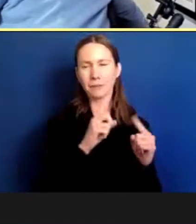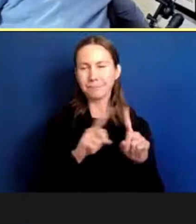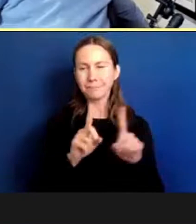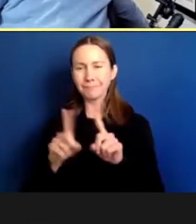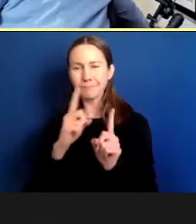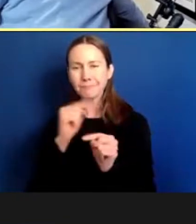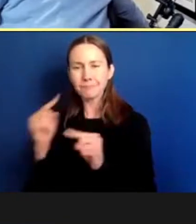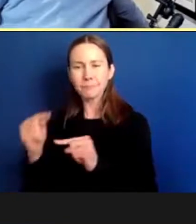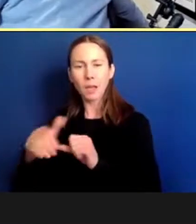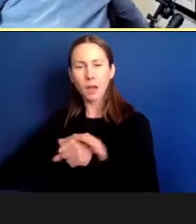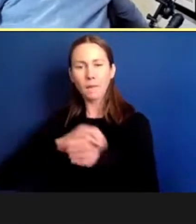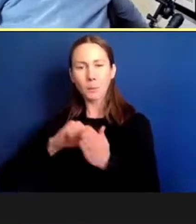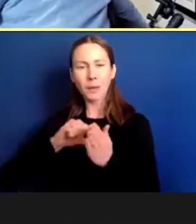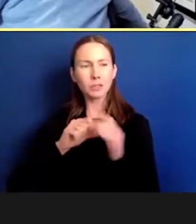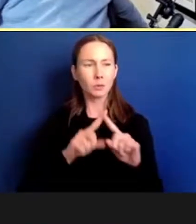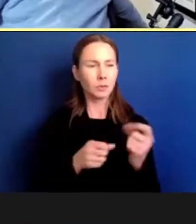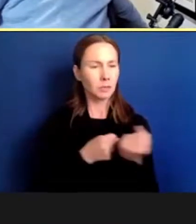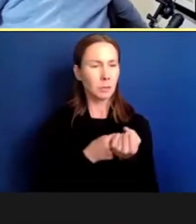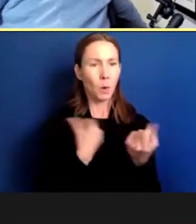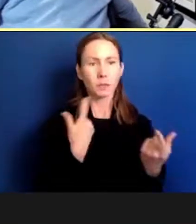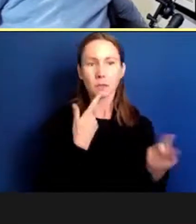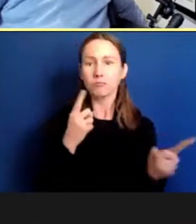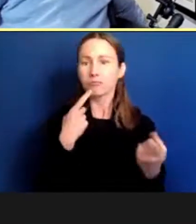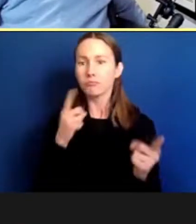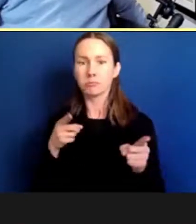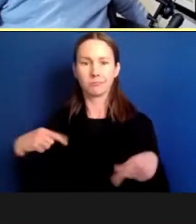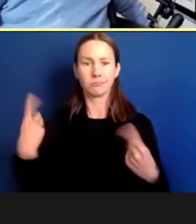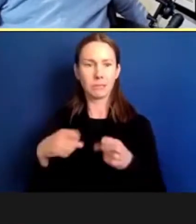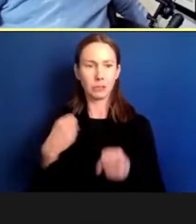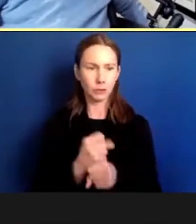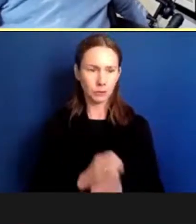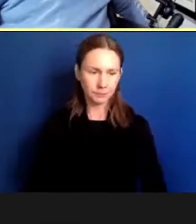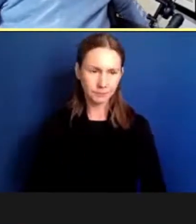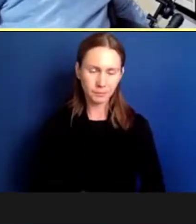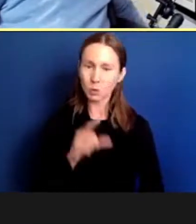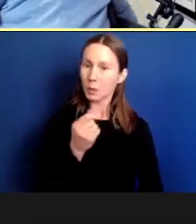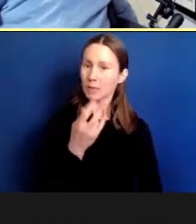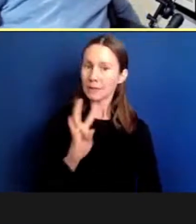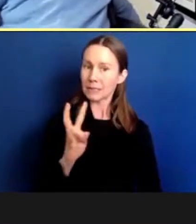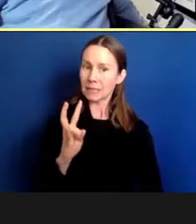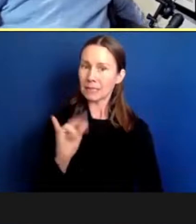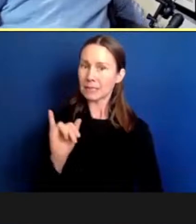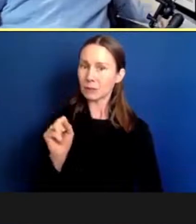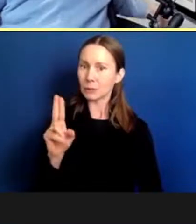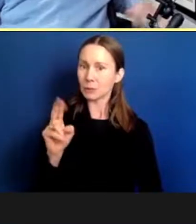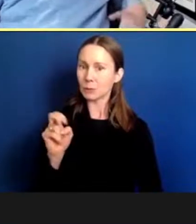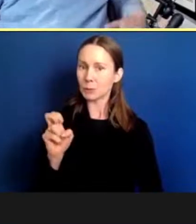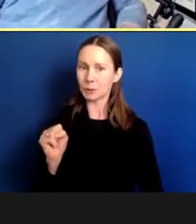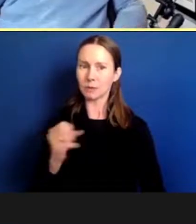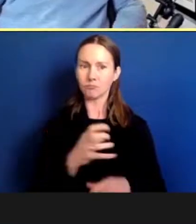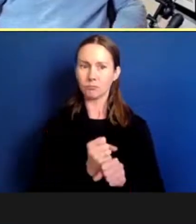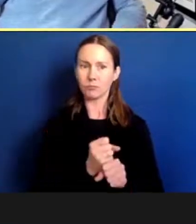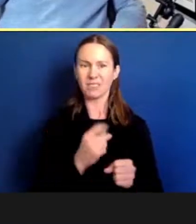over the years. For instance, in our 2017 issues brief “Neglected for Too Long: Dental Care for